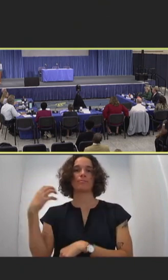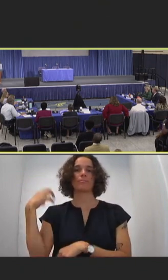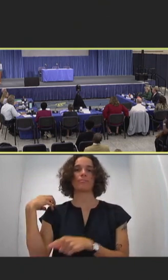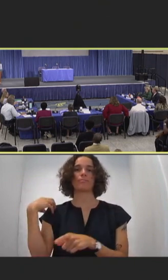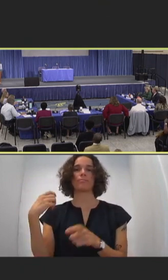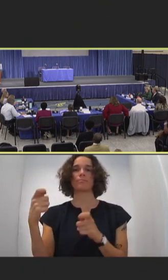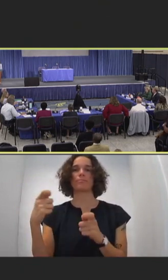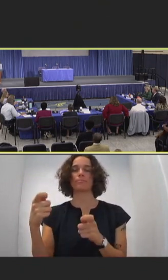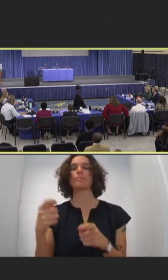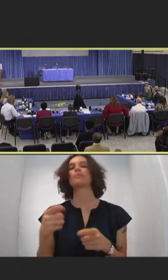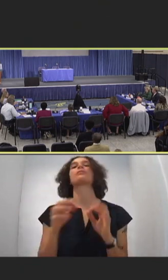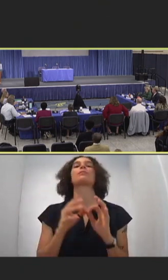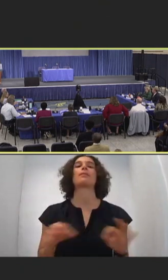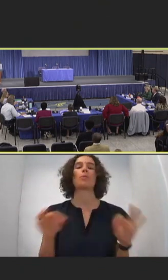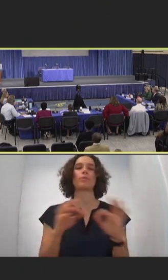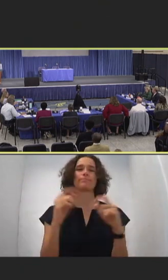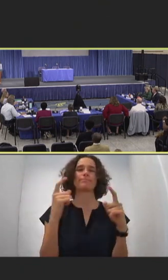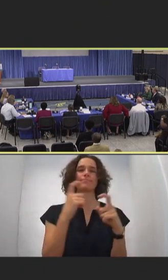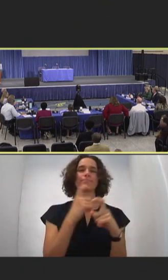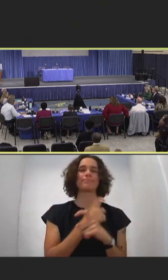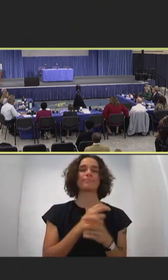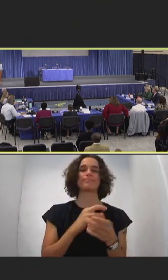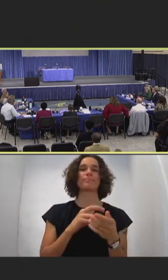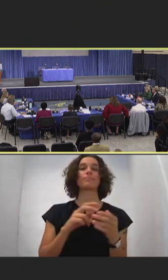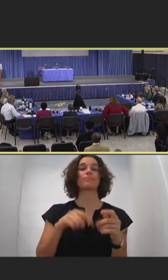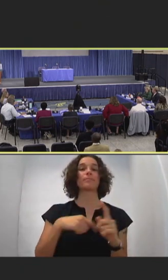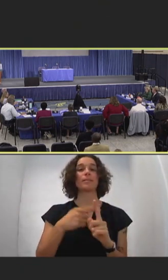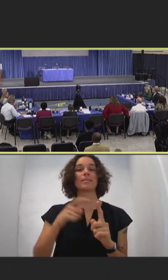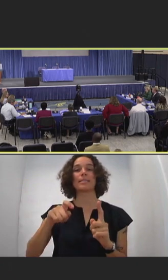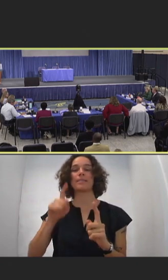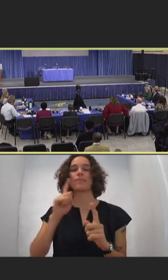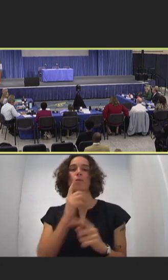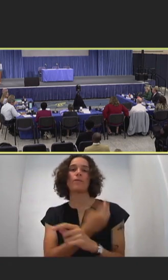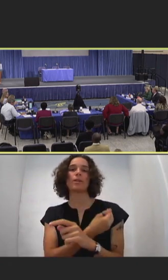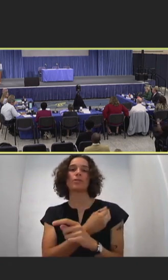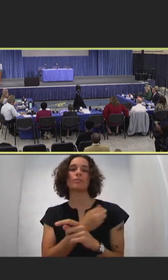need to improve vaccination rates in pregnant people, her work has been critical to the